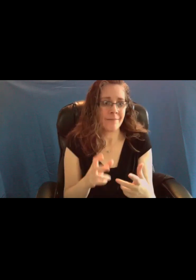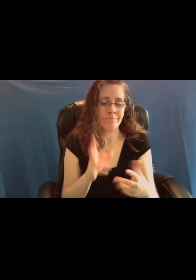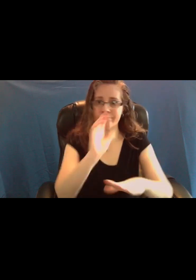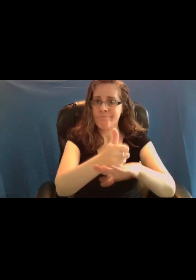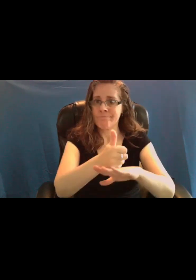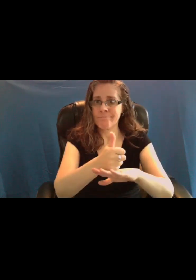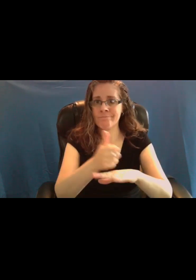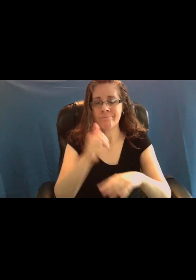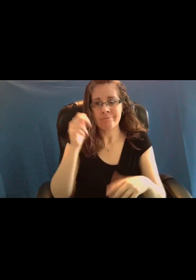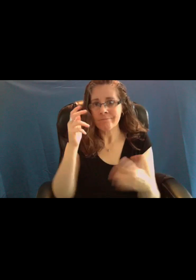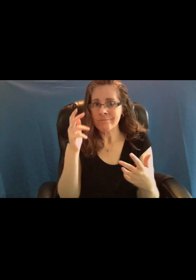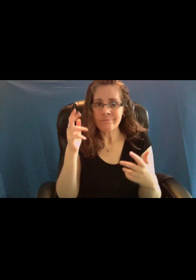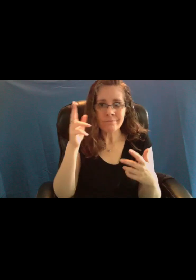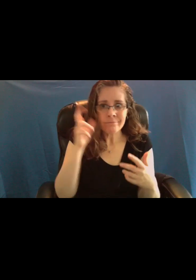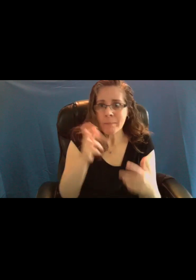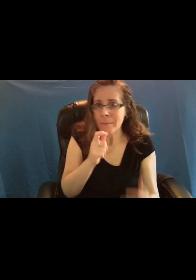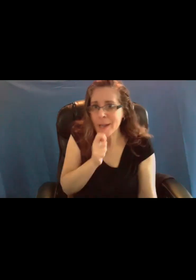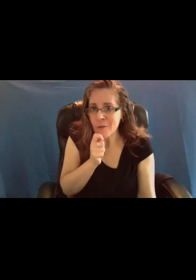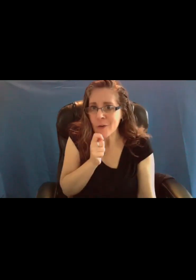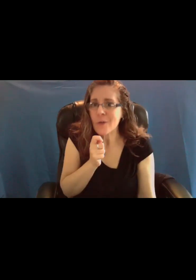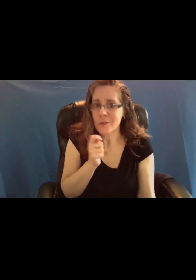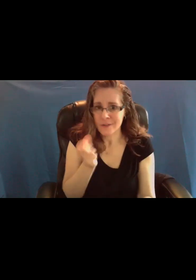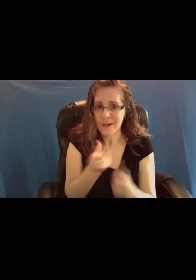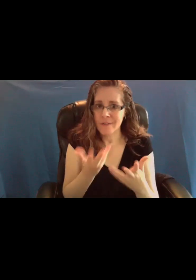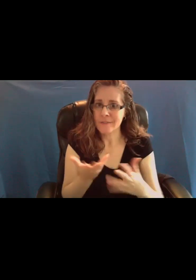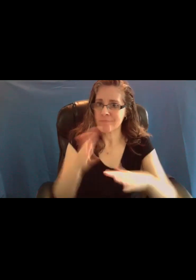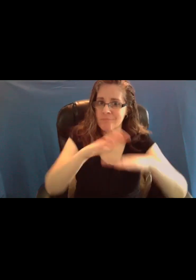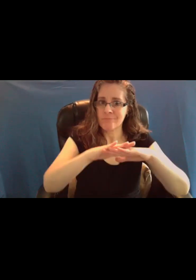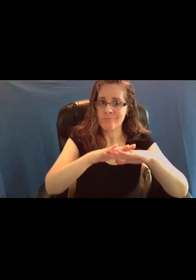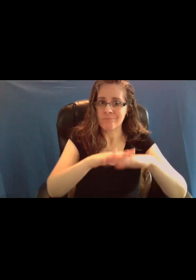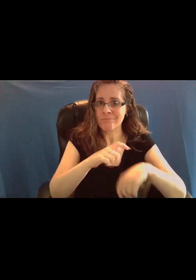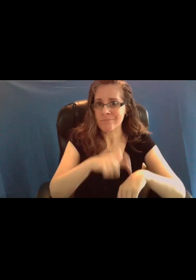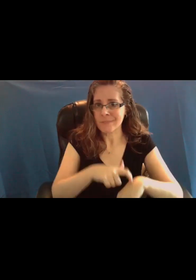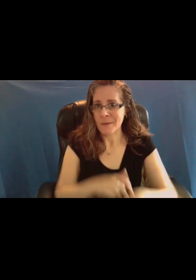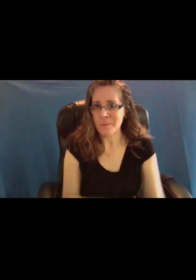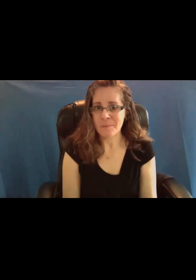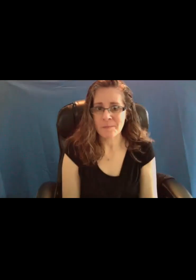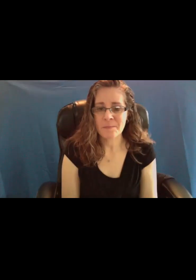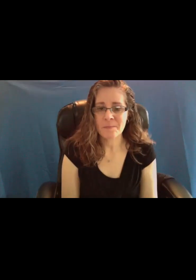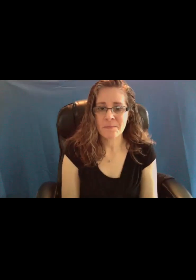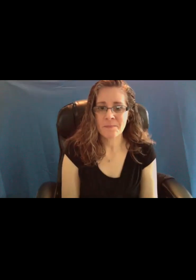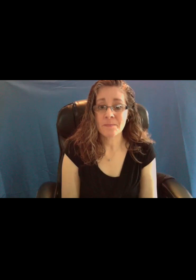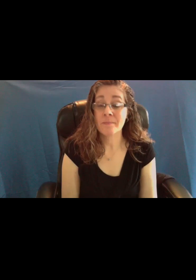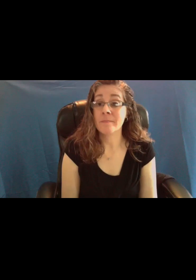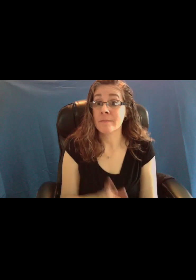speaking must use the microphone. It's not just speakers, but also members of the audience. So telling people to wait to use